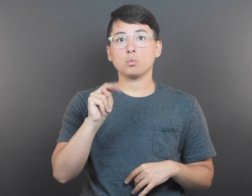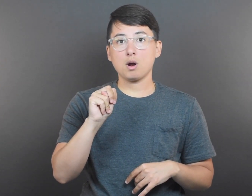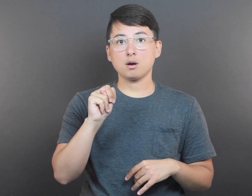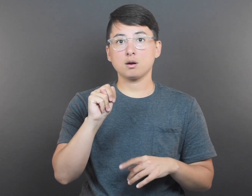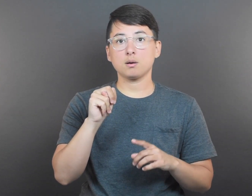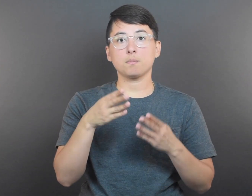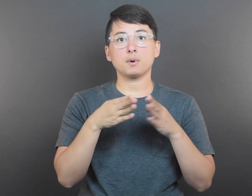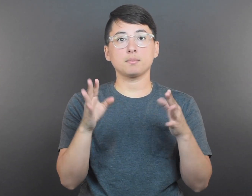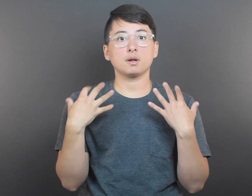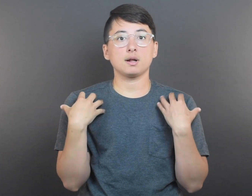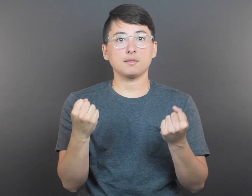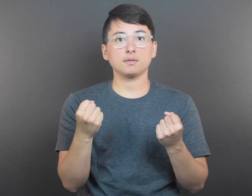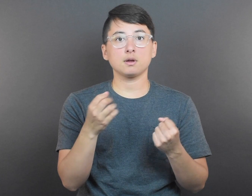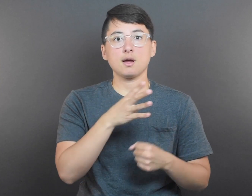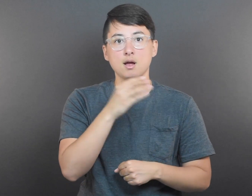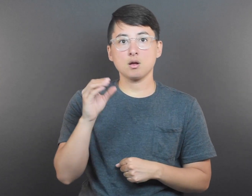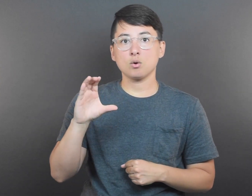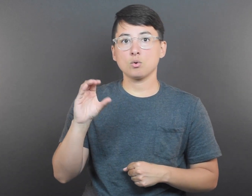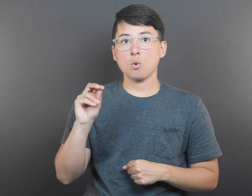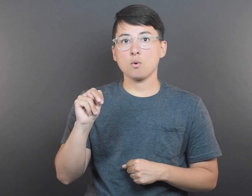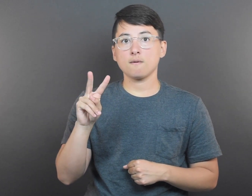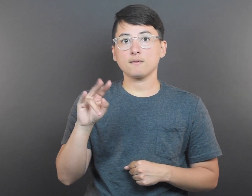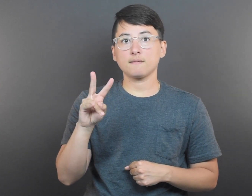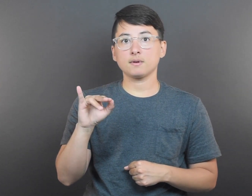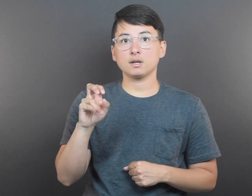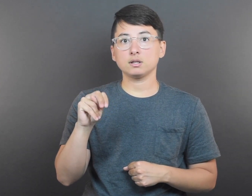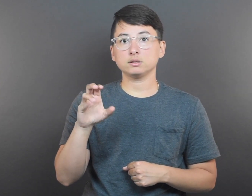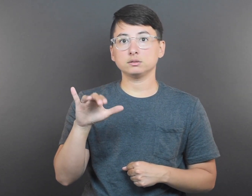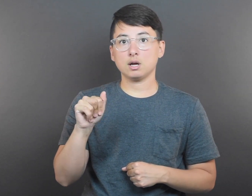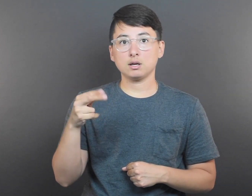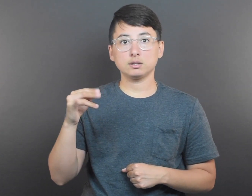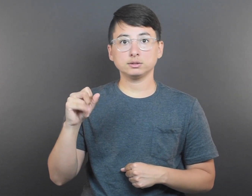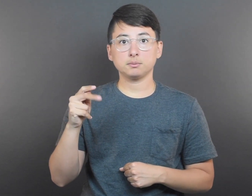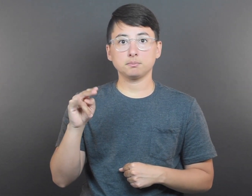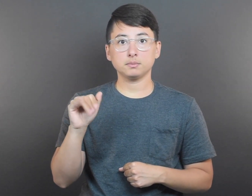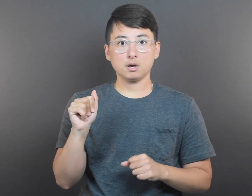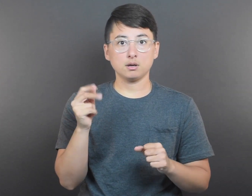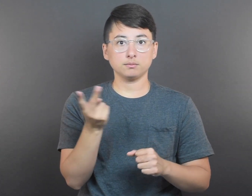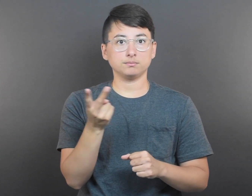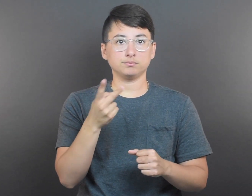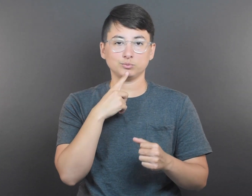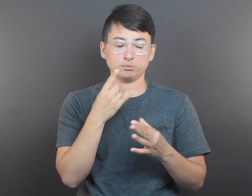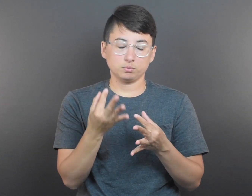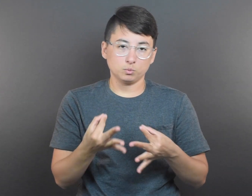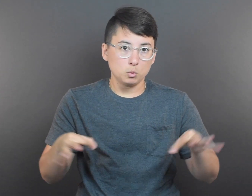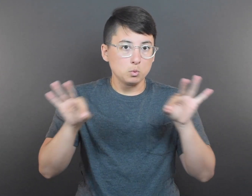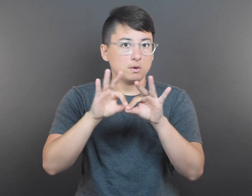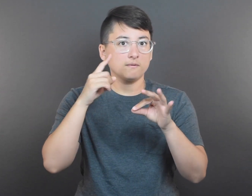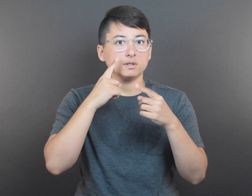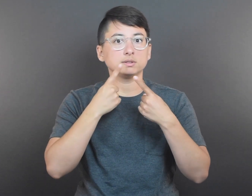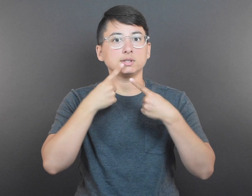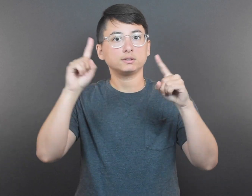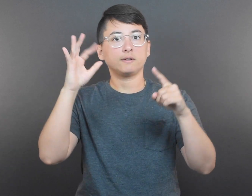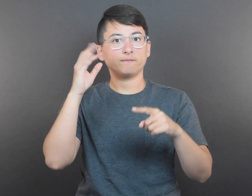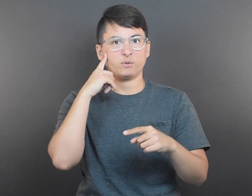Relationships ensure success “Watonwan public health and Convivencia